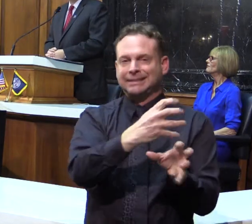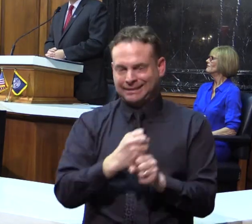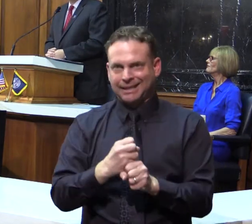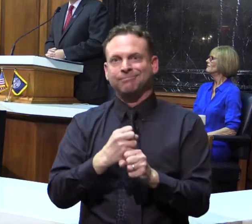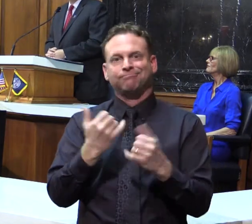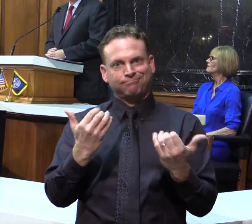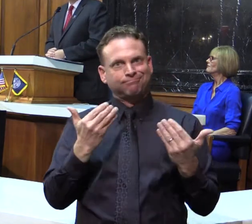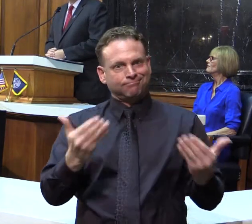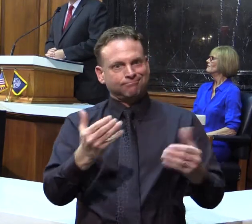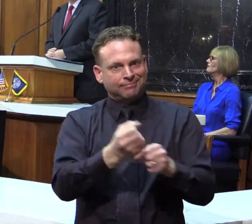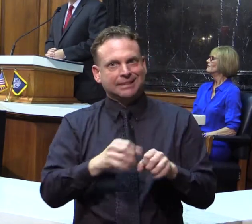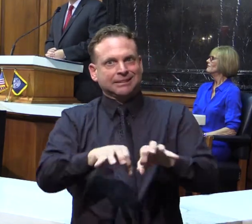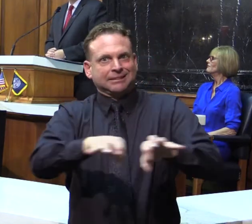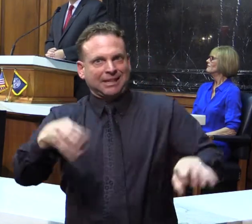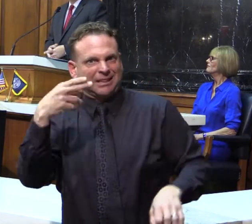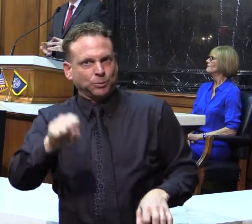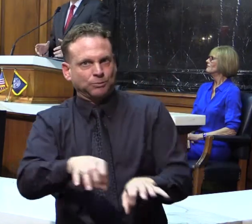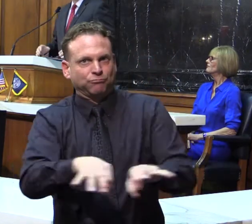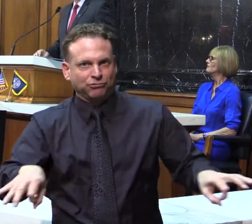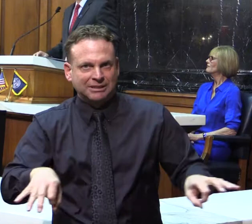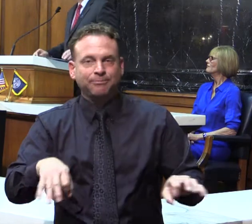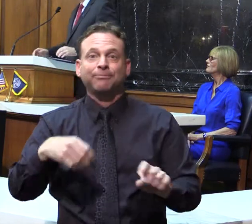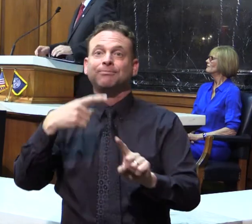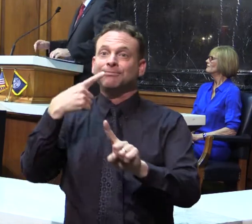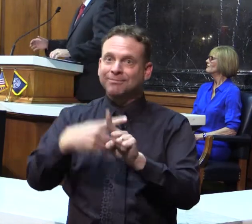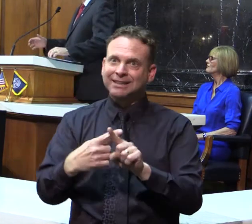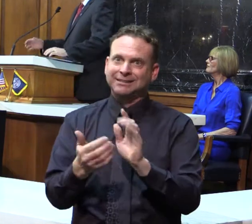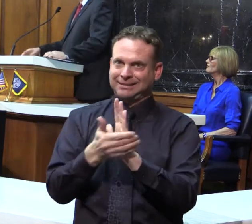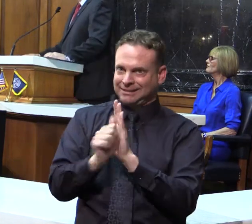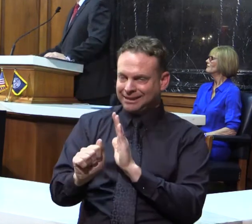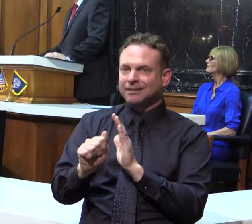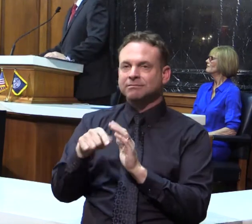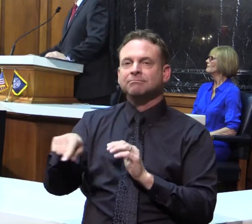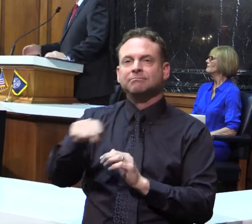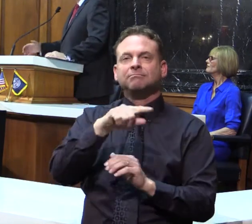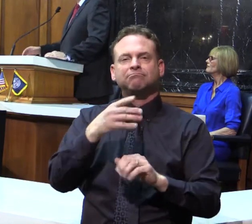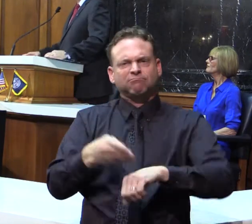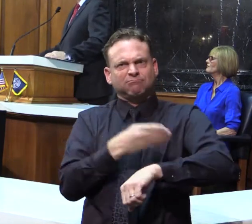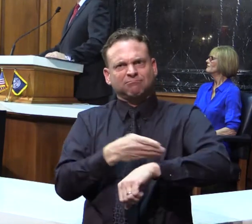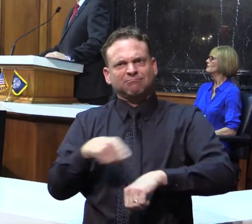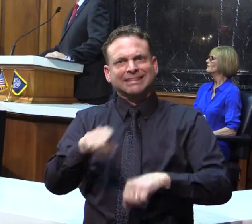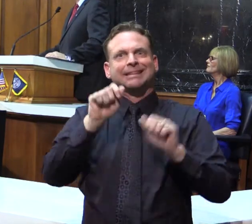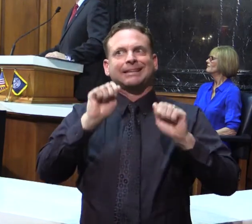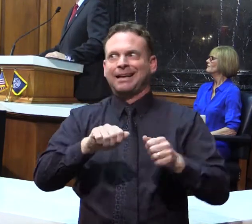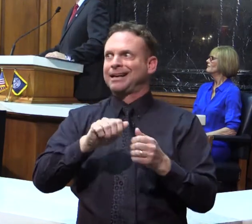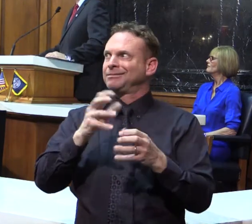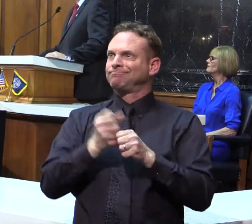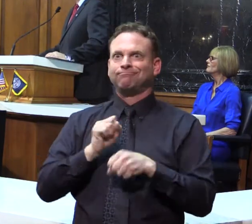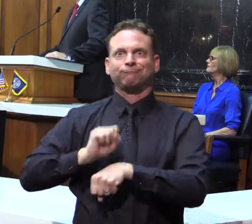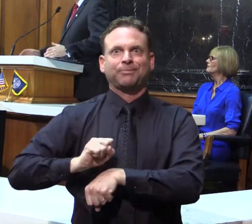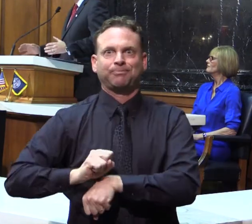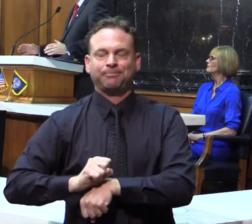to get a better job. • We’ll also establish a state Work-based Learning and Apprenticeship Office that will